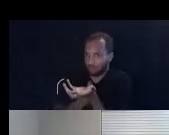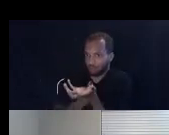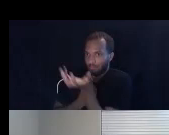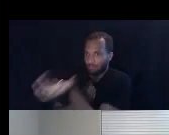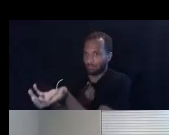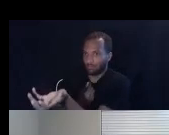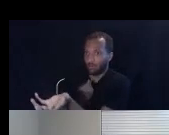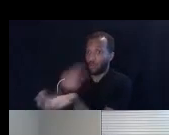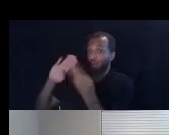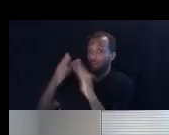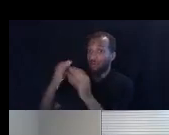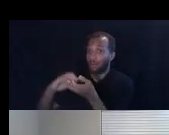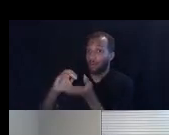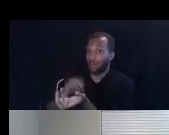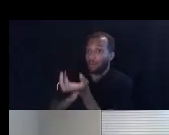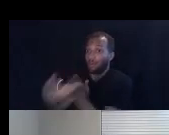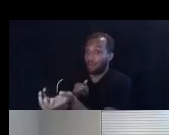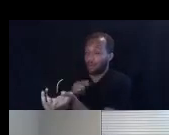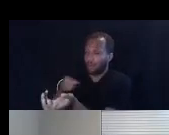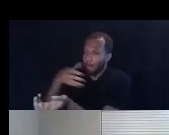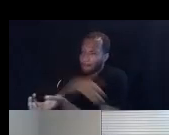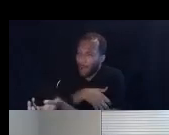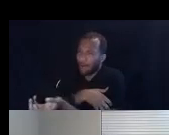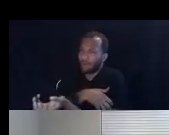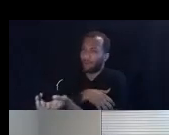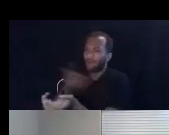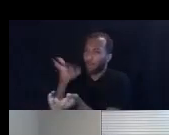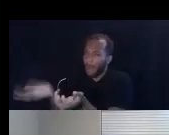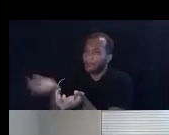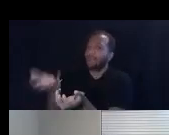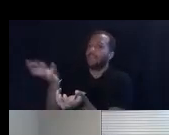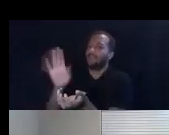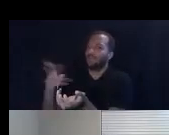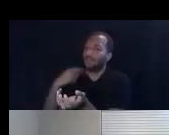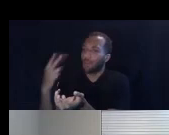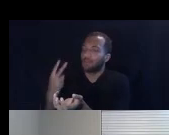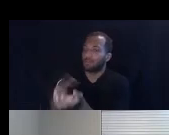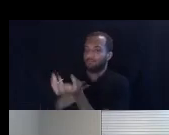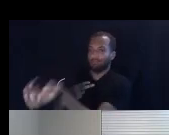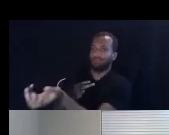And if you uplift that voice and use your voice to your policymaker,